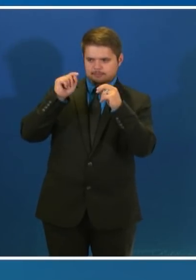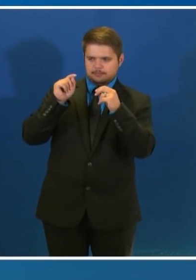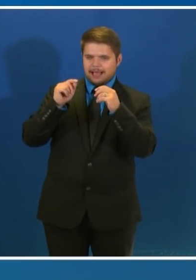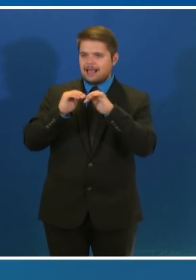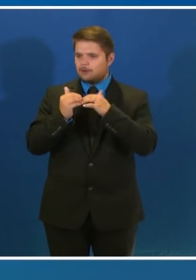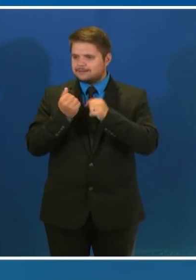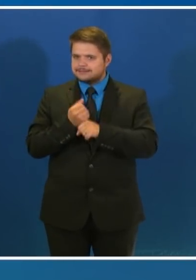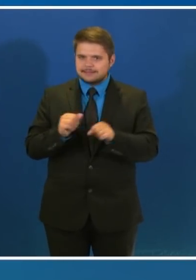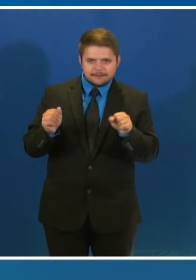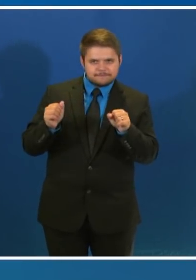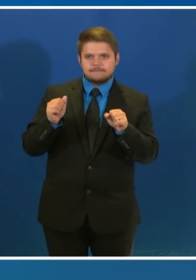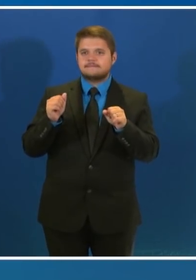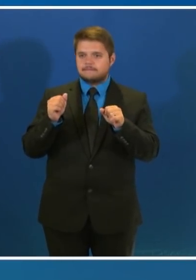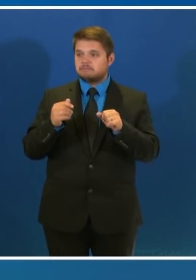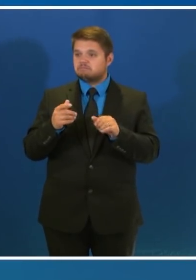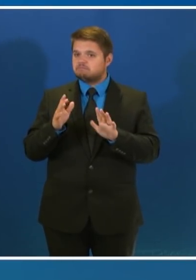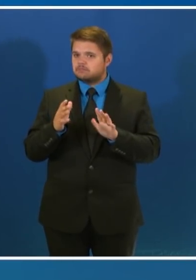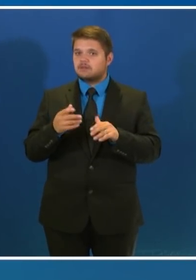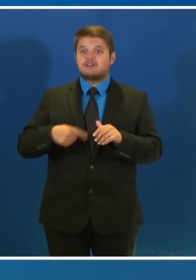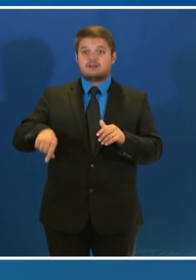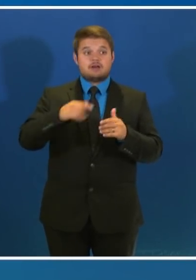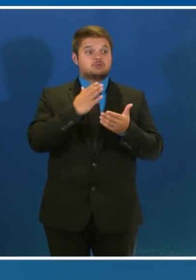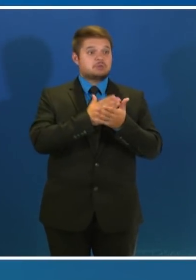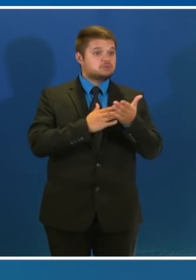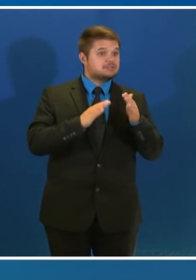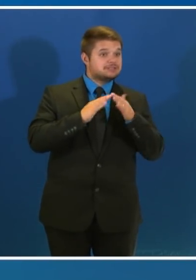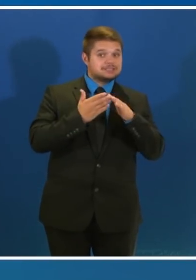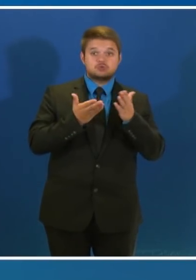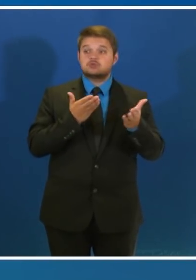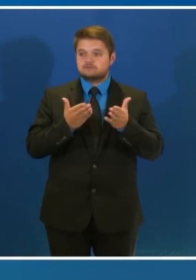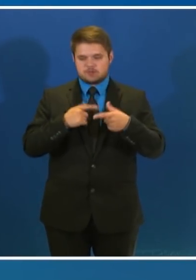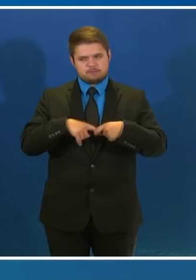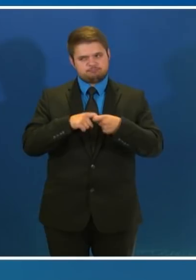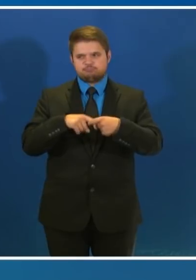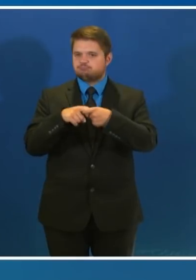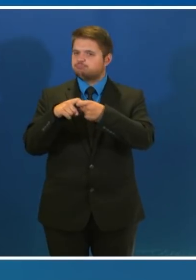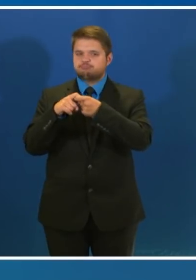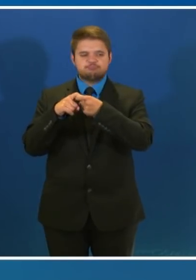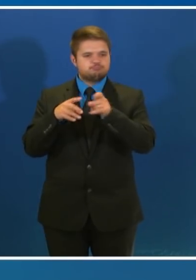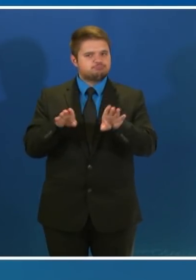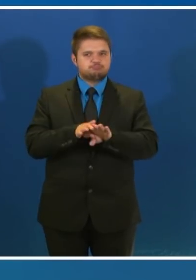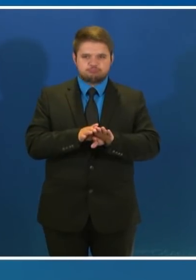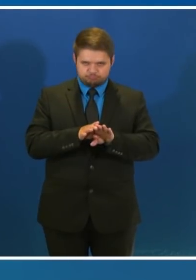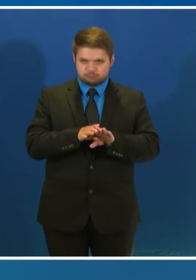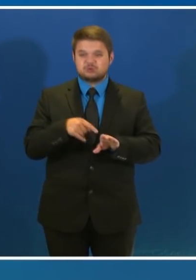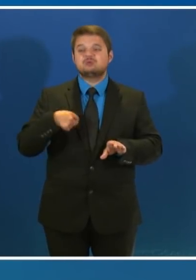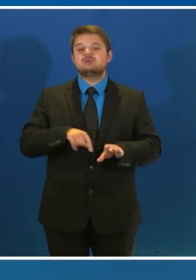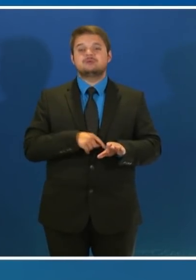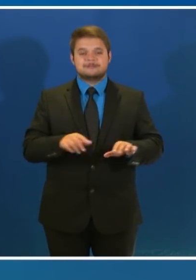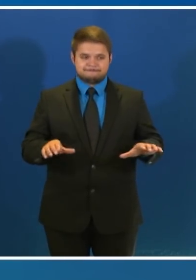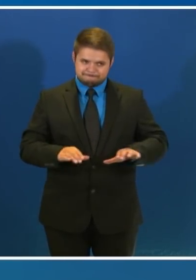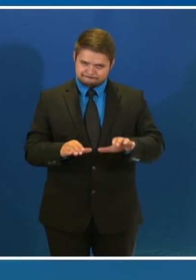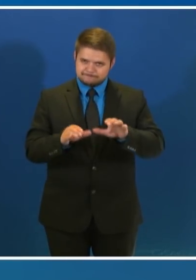remain closed or on hold. But we're still here for you in many other ways as we can be.